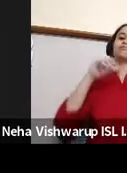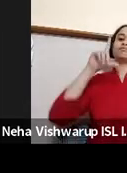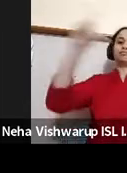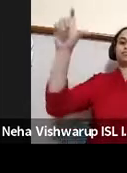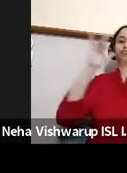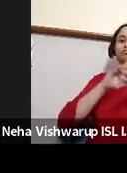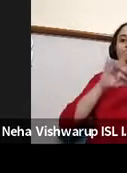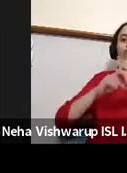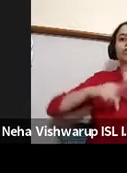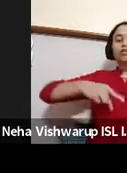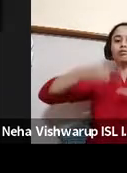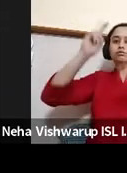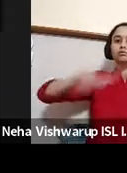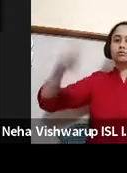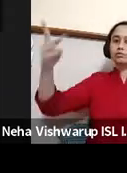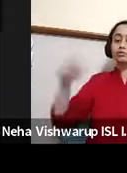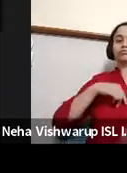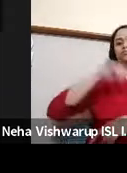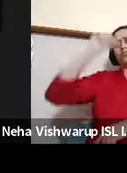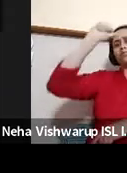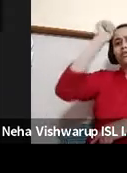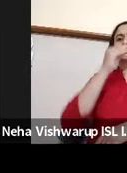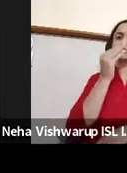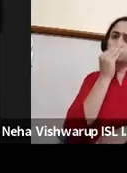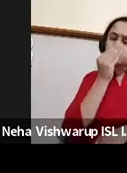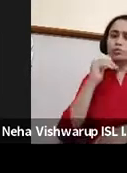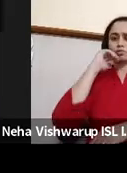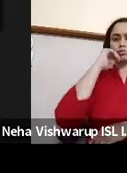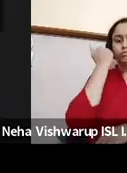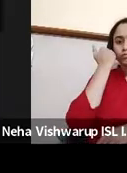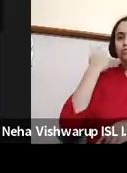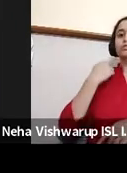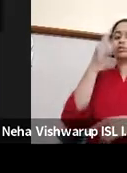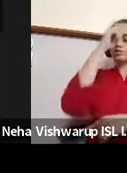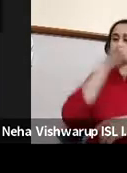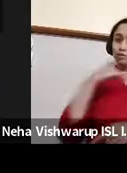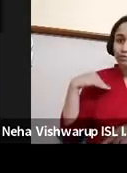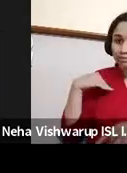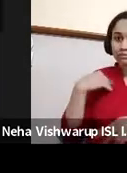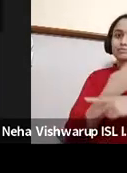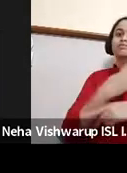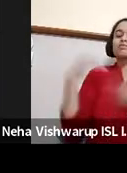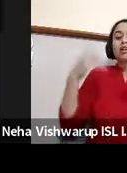clientele including hindus muslims sikhs jains christians and adivasis from neighbouring regions